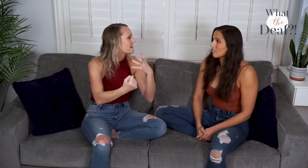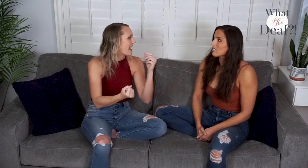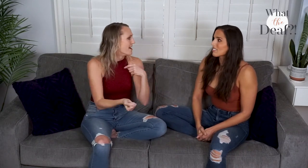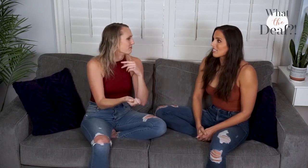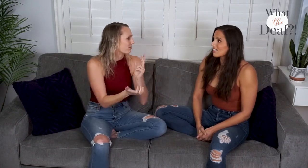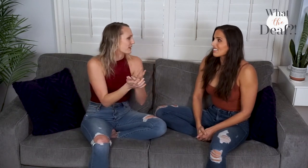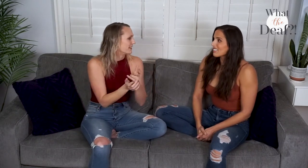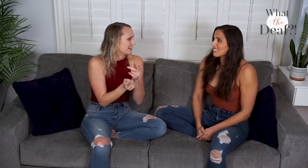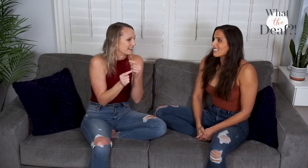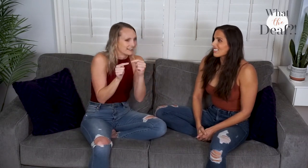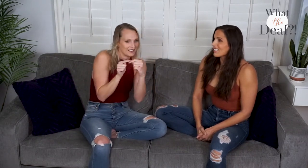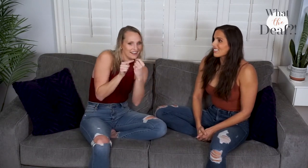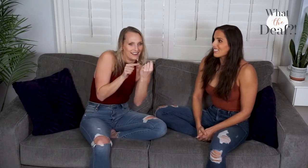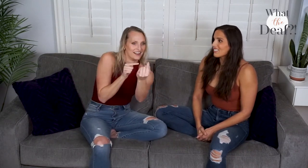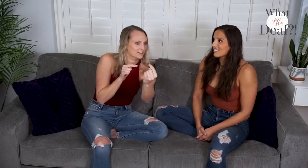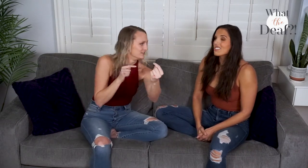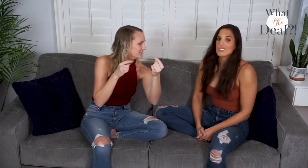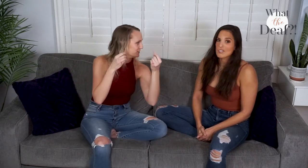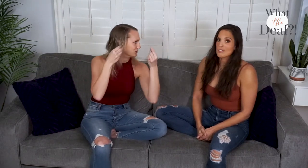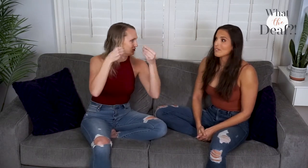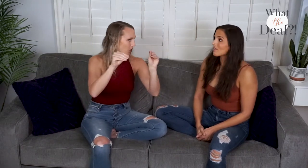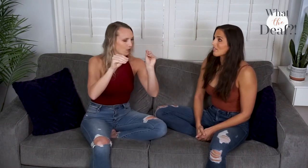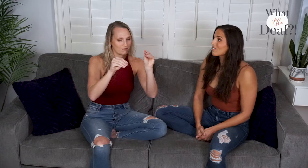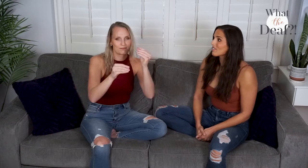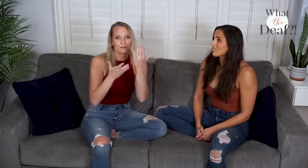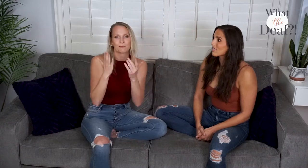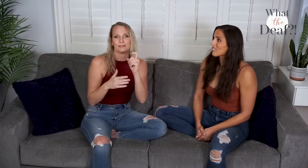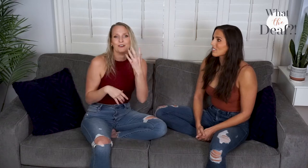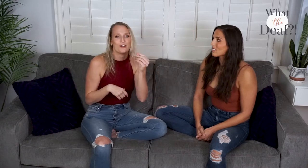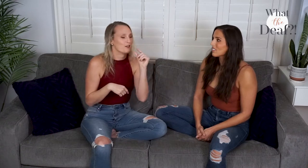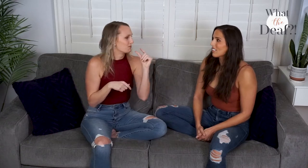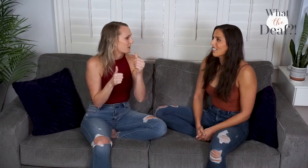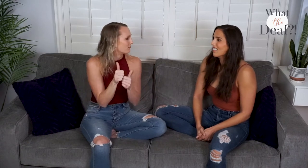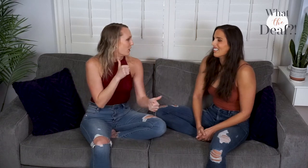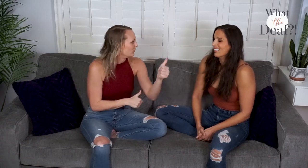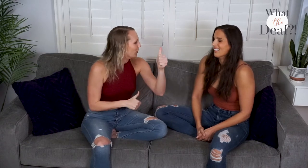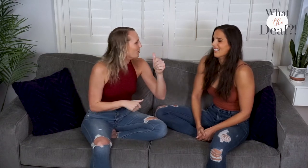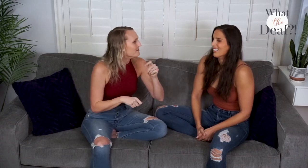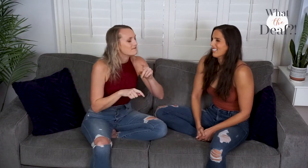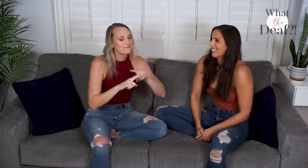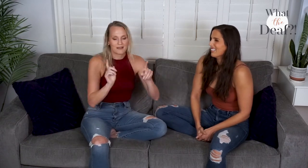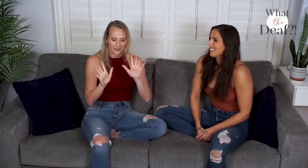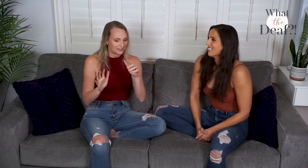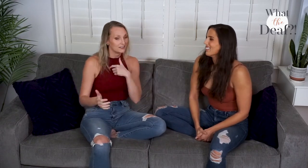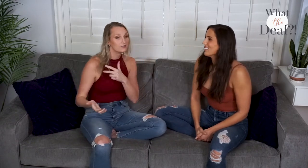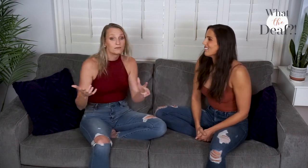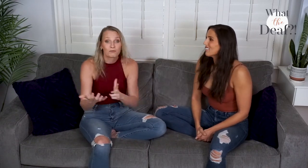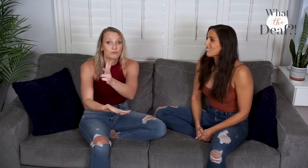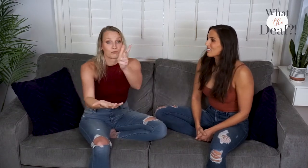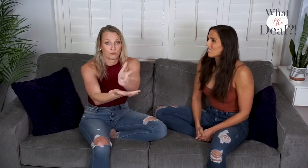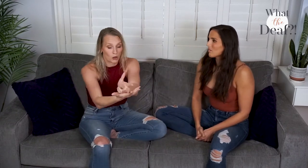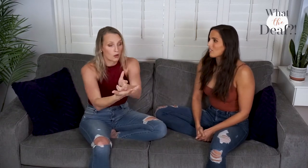and I parked in this like little area, store parking lot down the street. Maybe I should’ve gone a little further but, ya know.